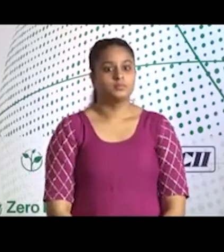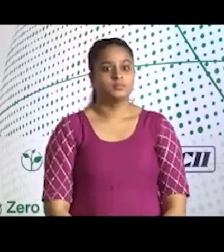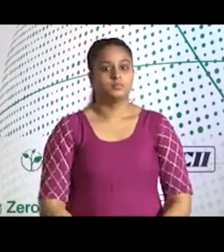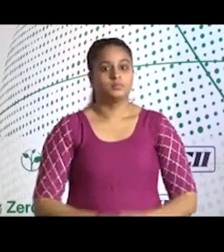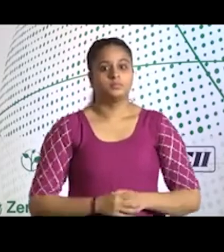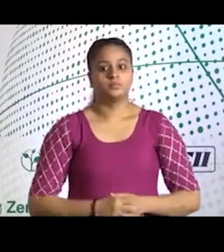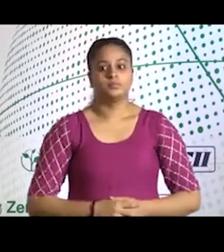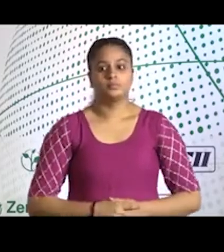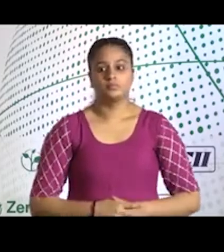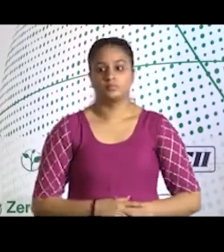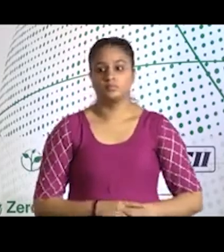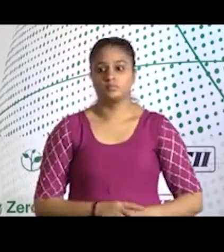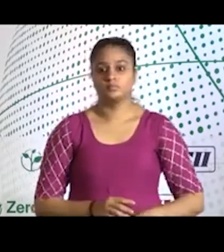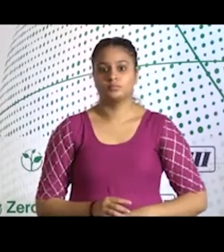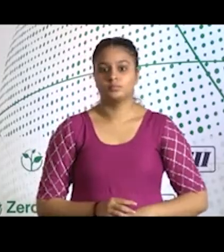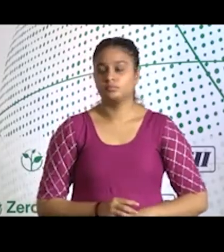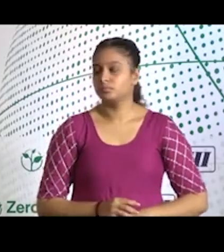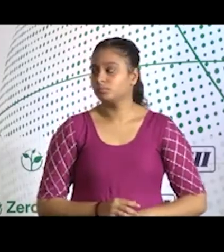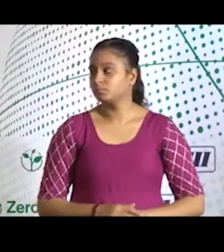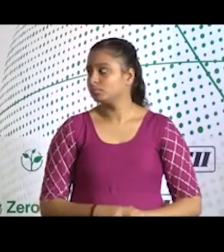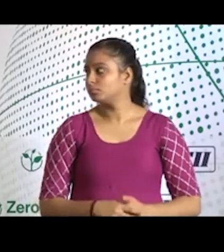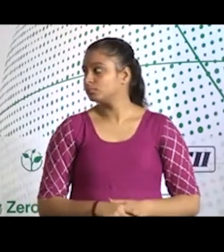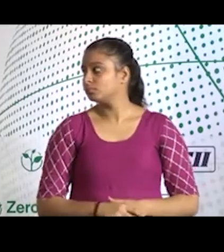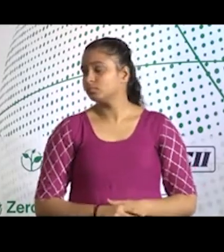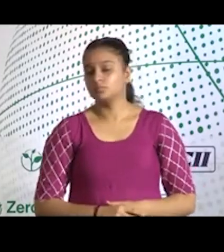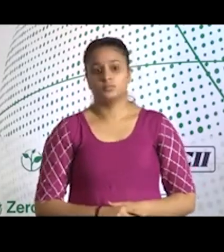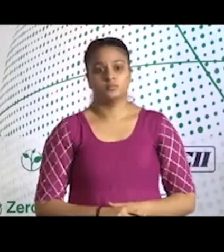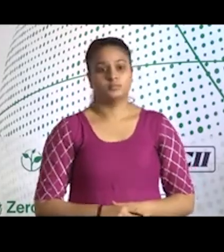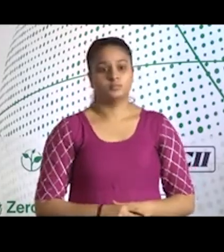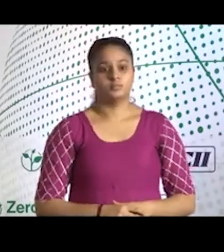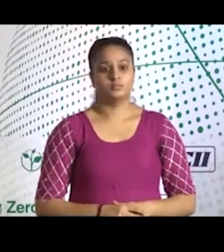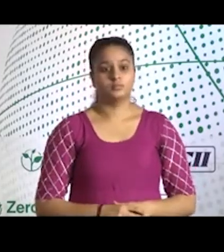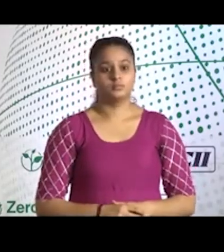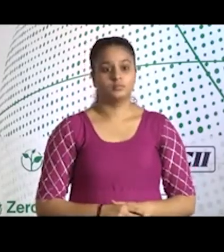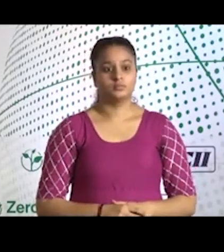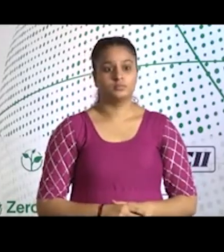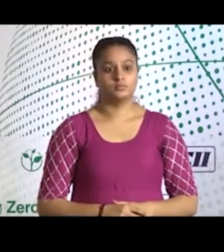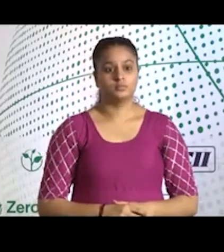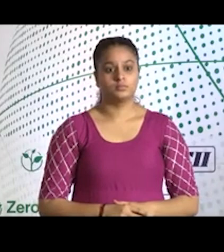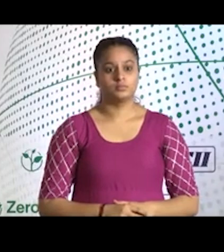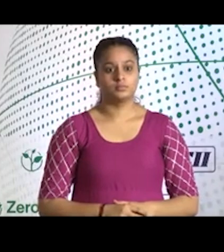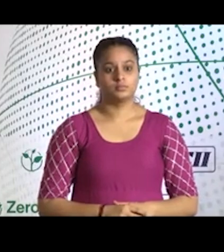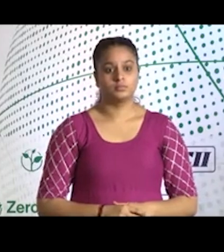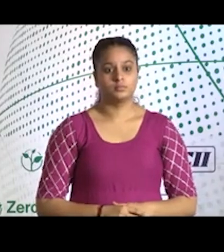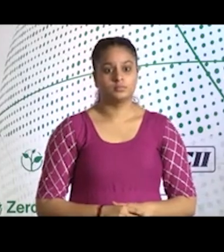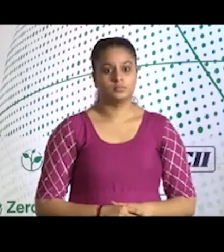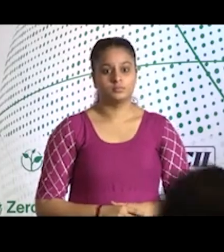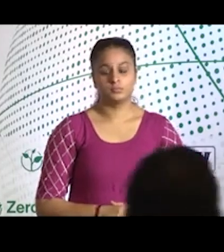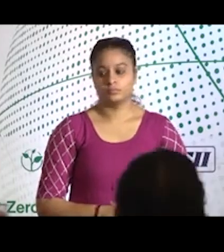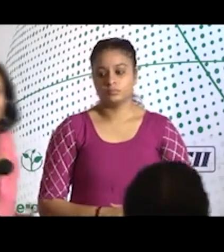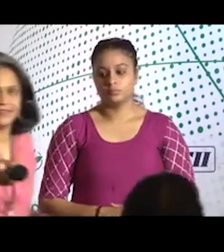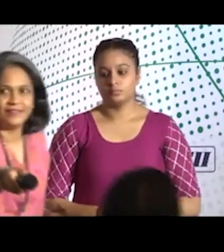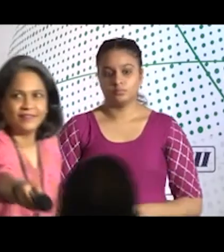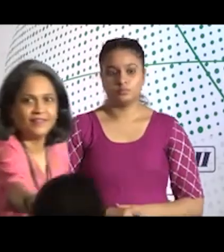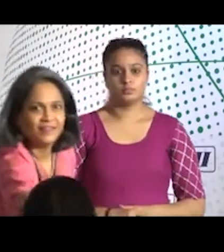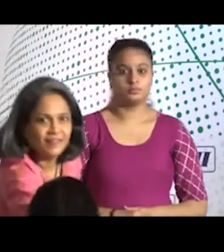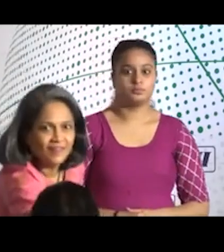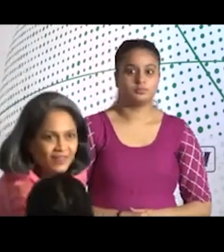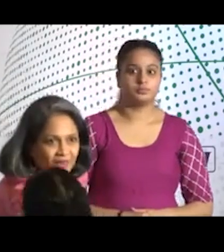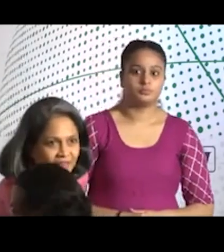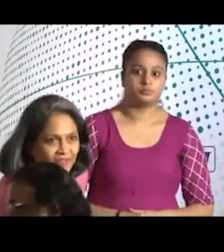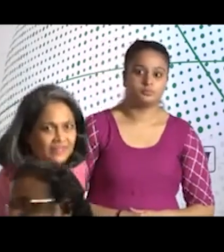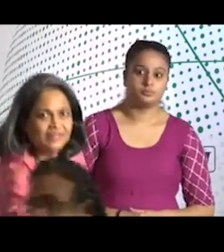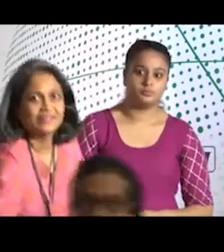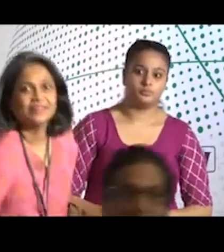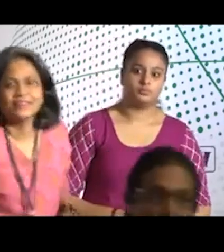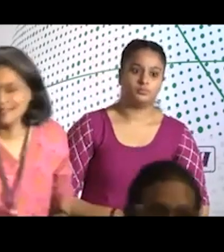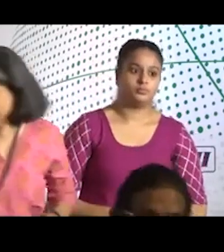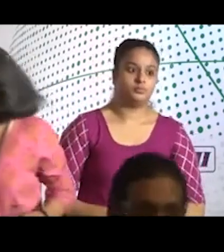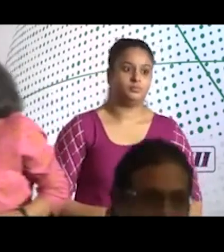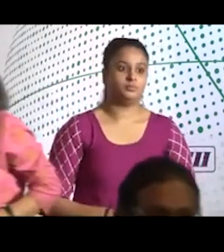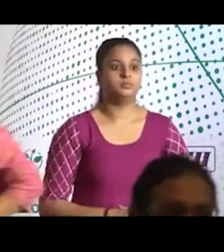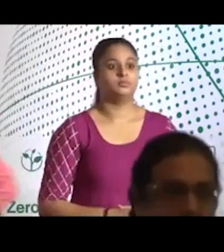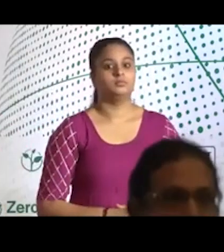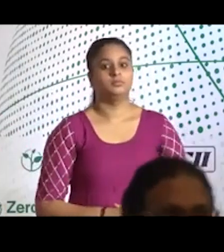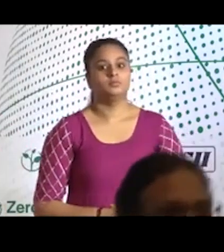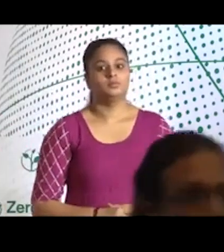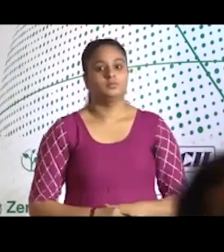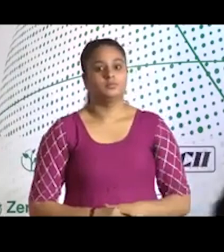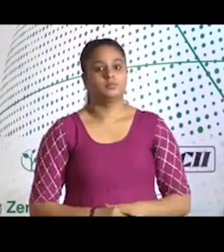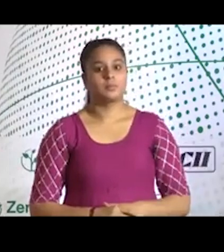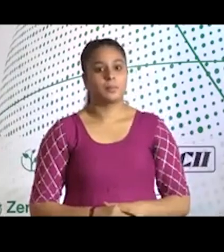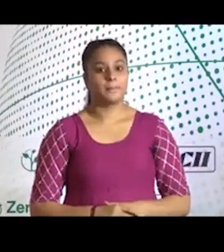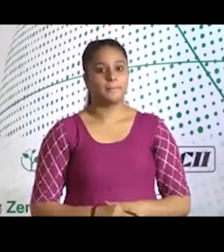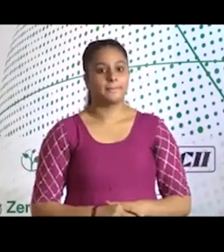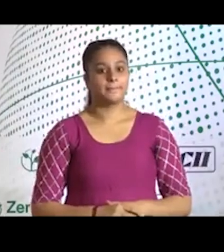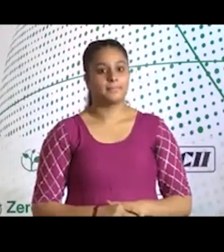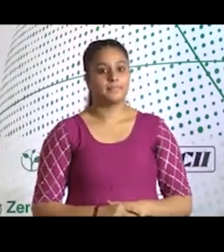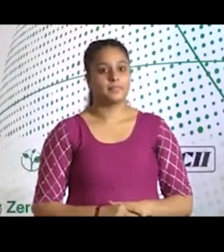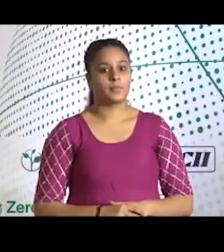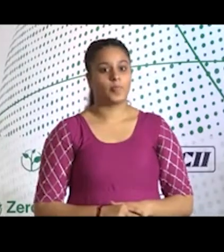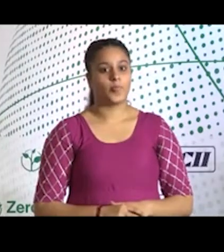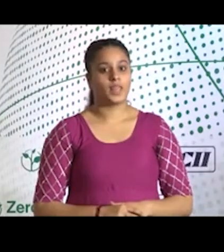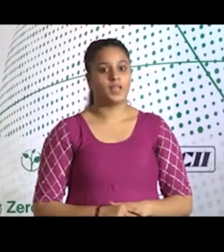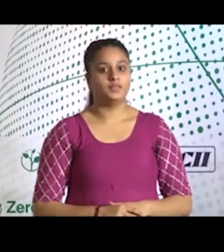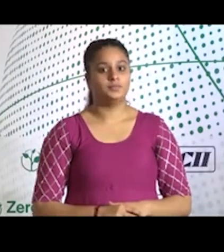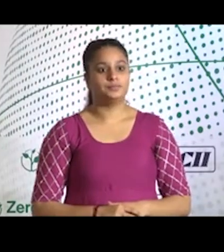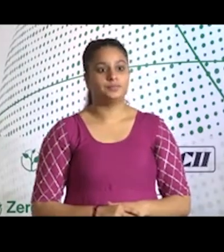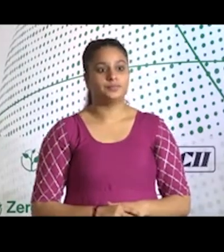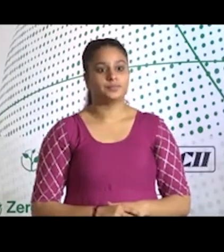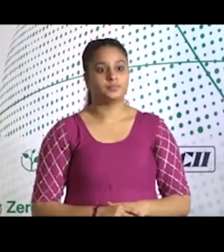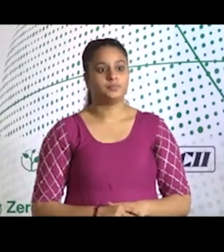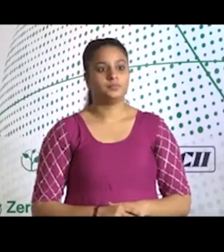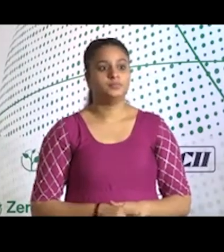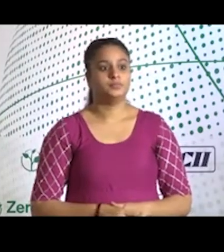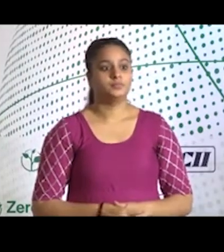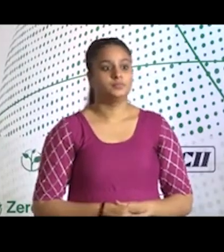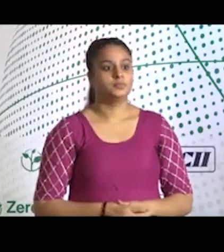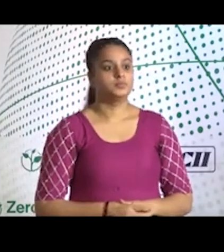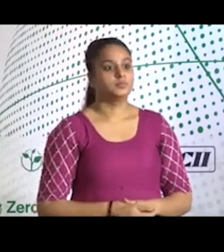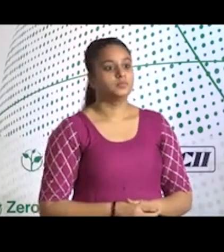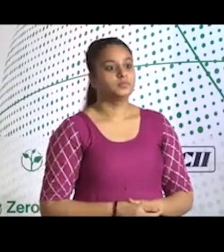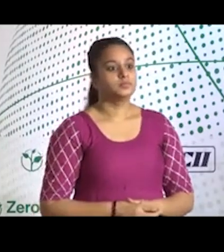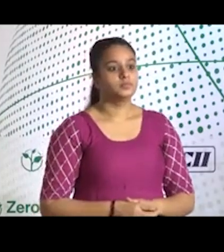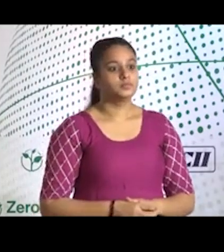Maybe you can just